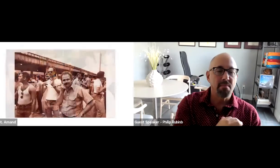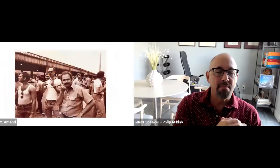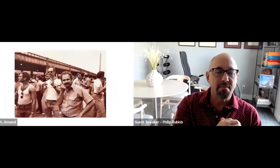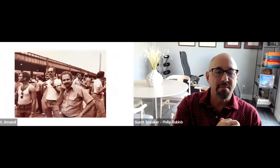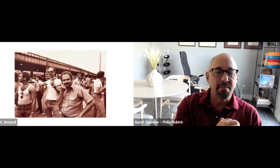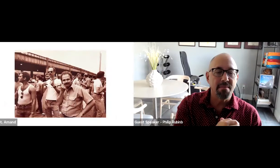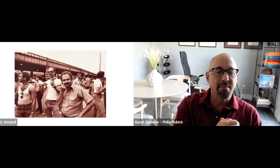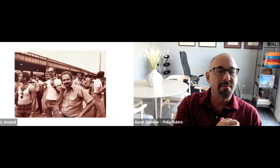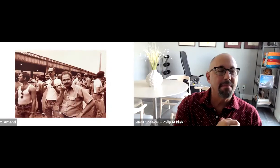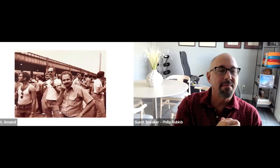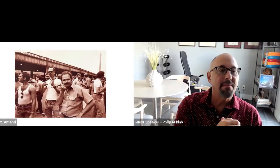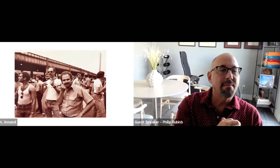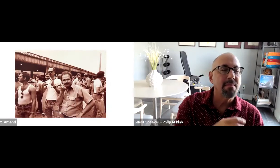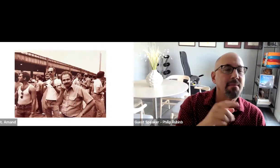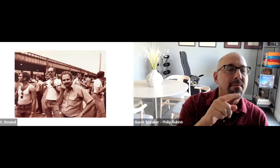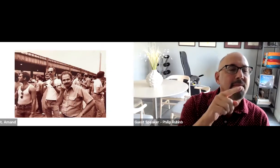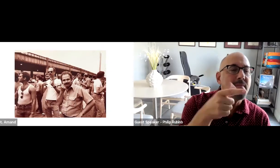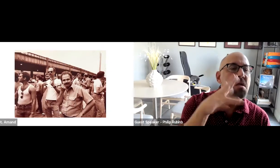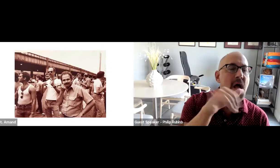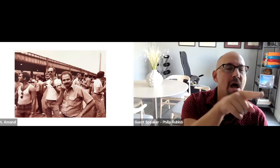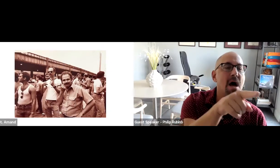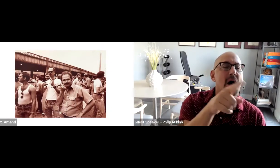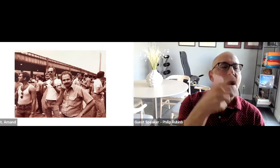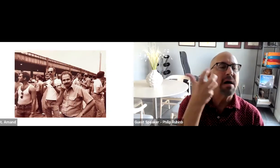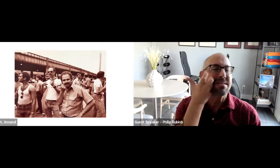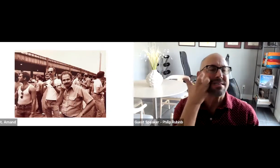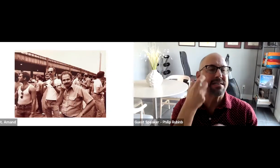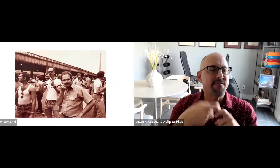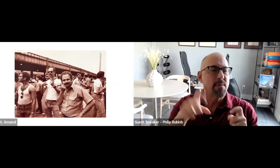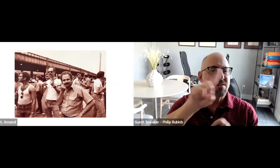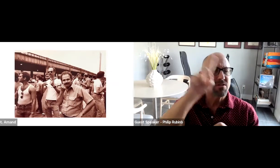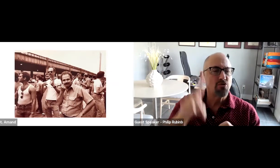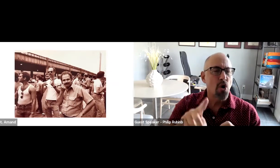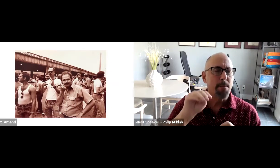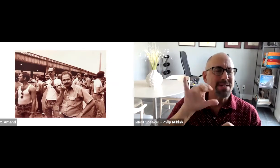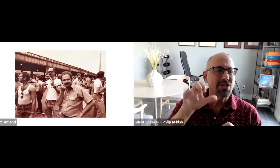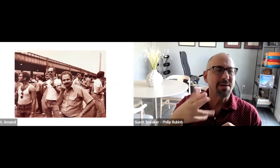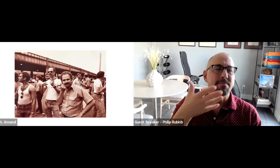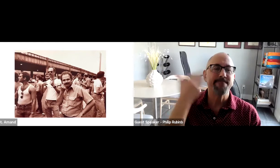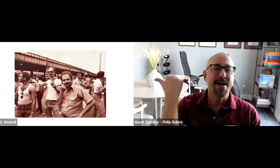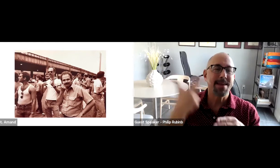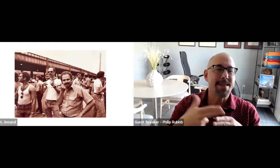Anyway, keep going. Um, Guy in the middle,